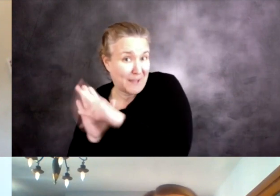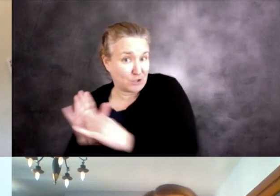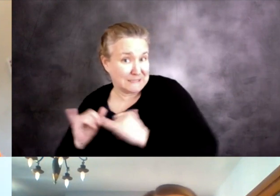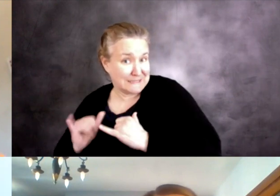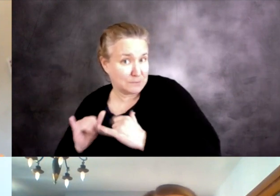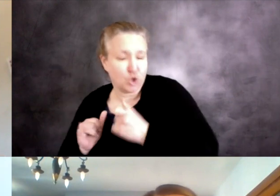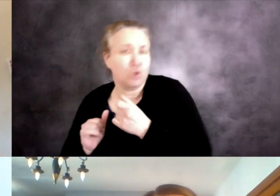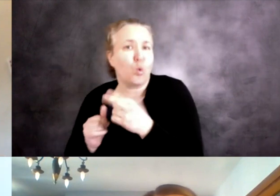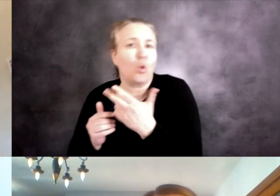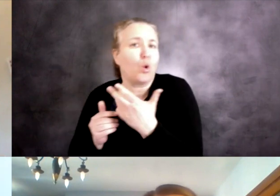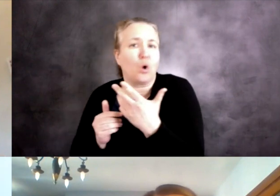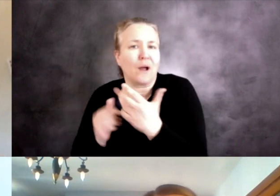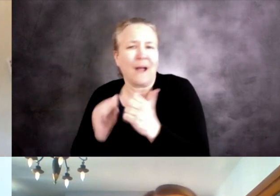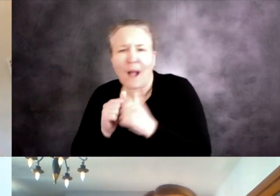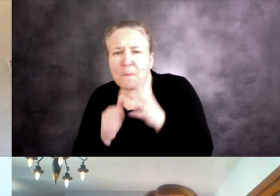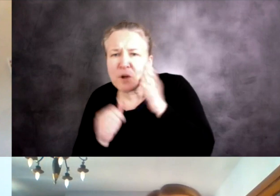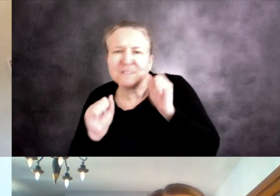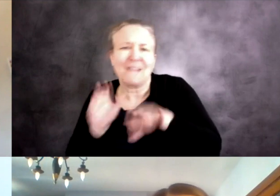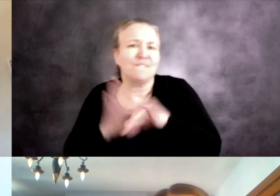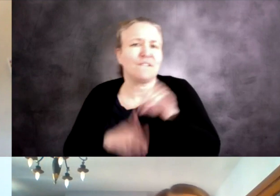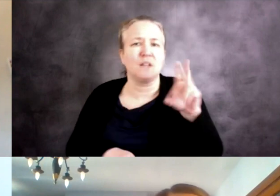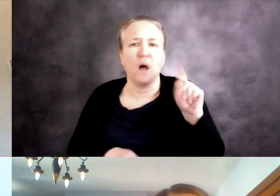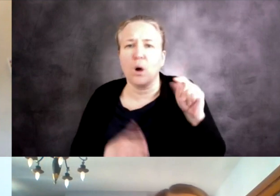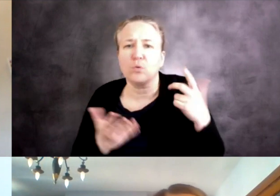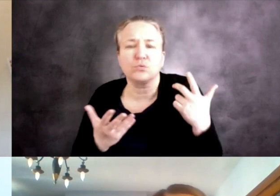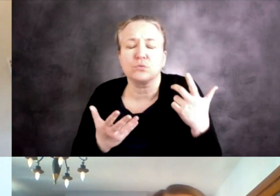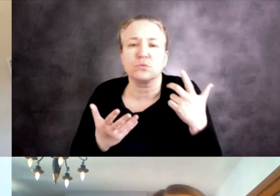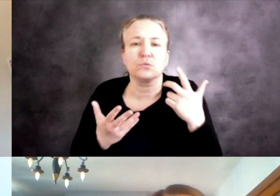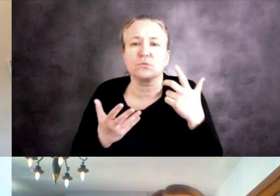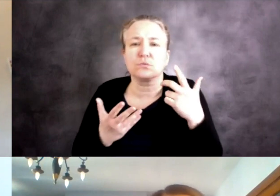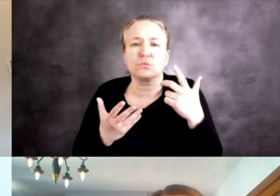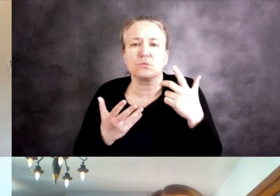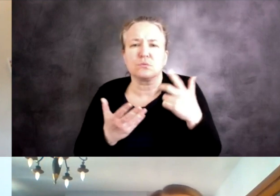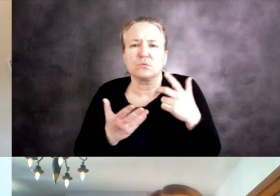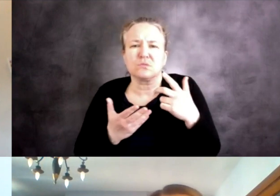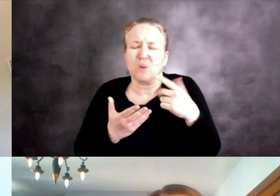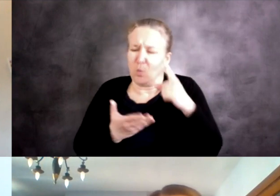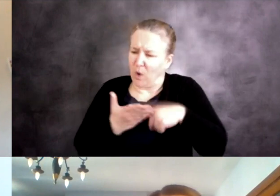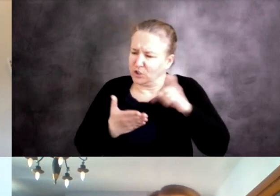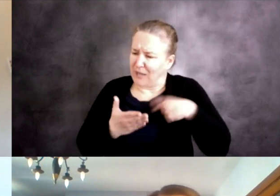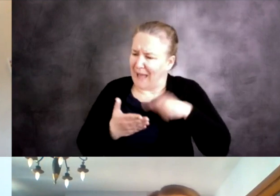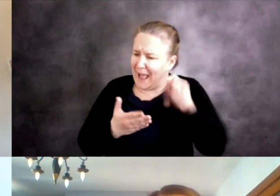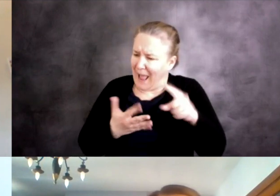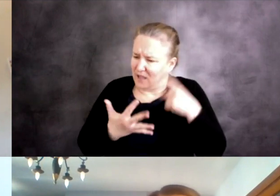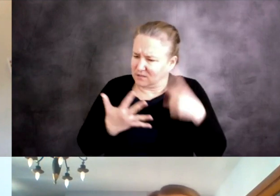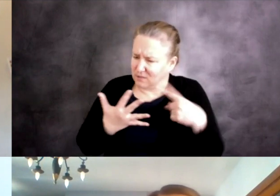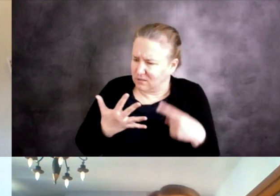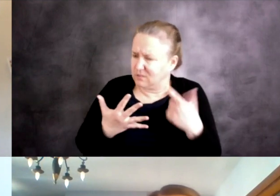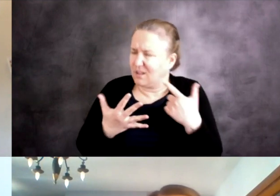that parents can find out like what what should they be asking, um, for that might be appropriate?